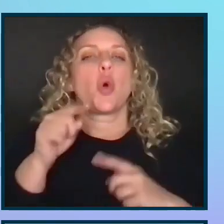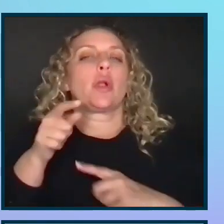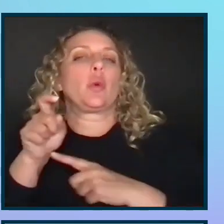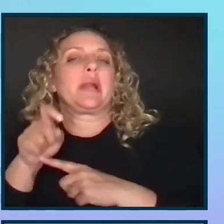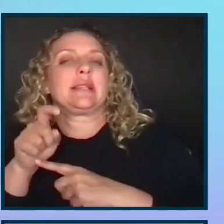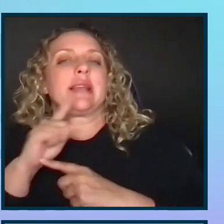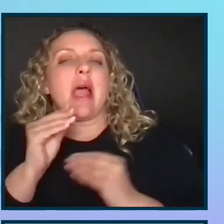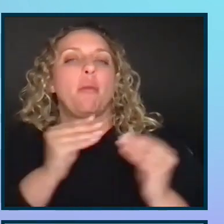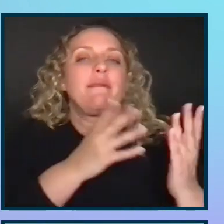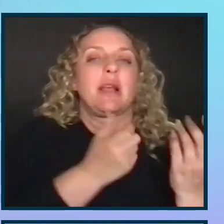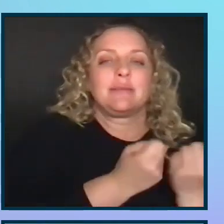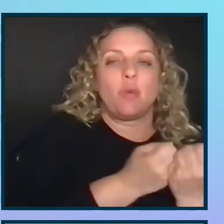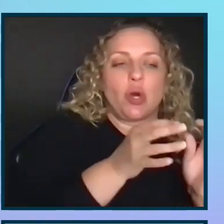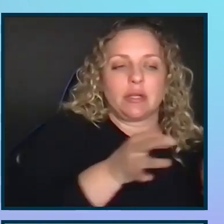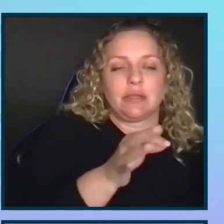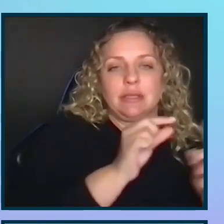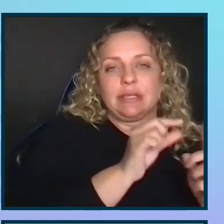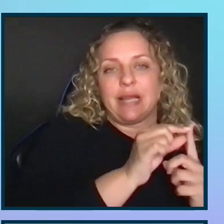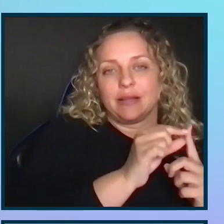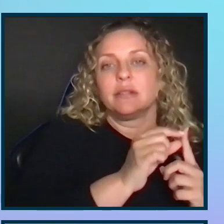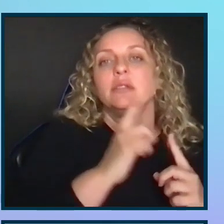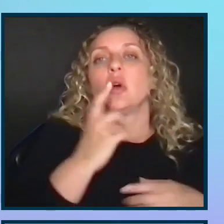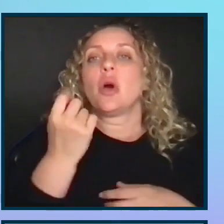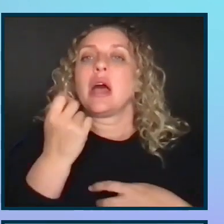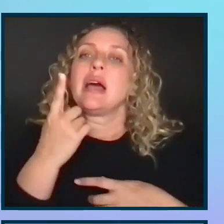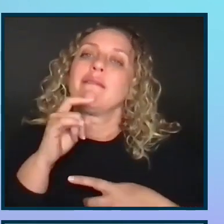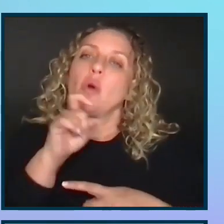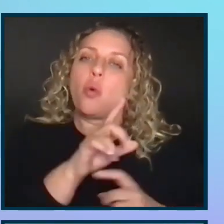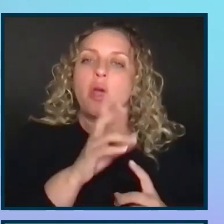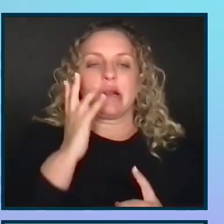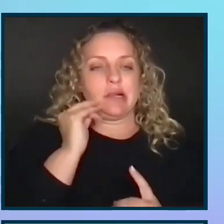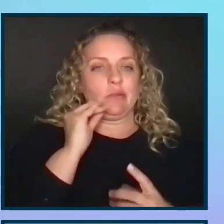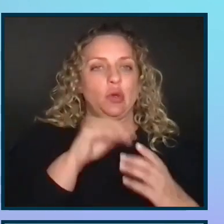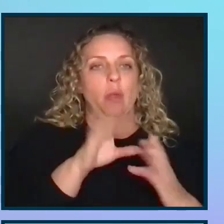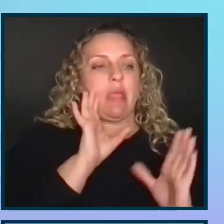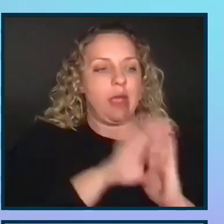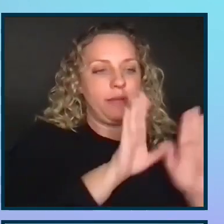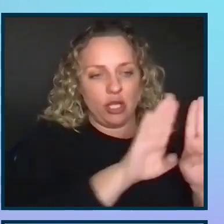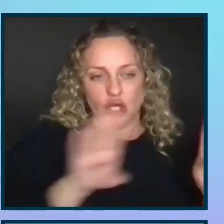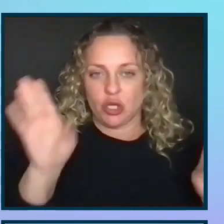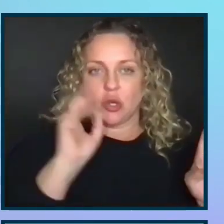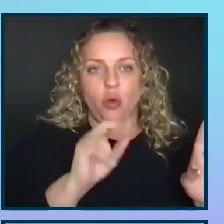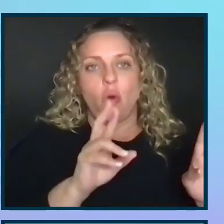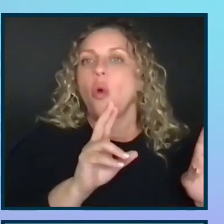For us this basically means that within a single experience with a set of images or a set of screens in an experience,